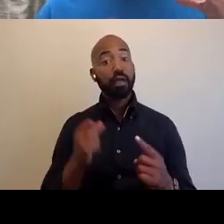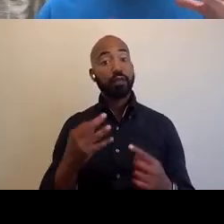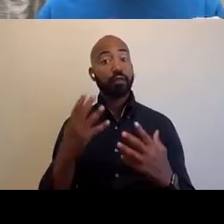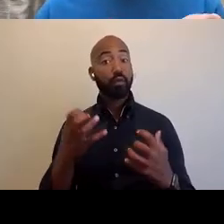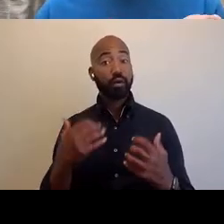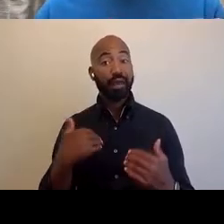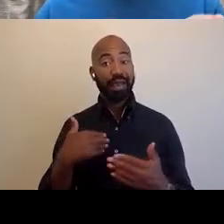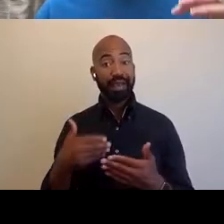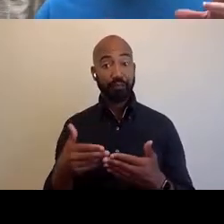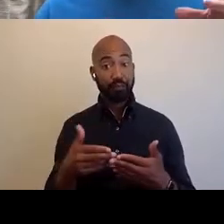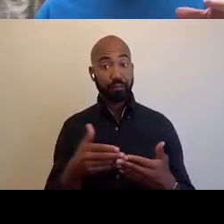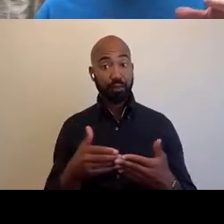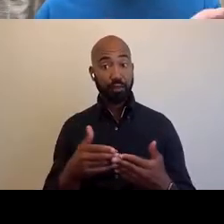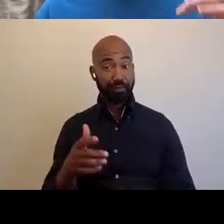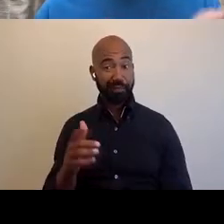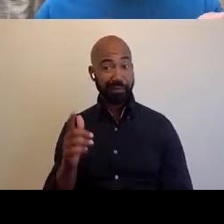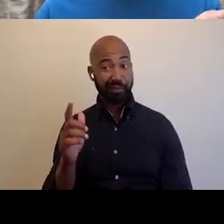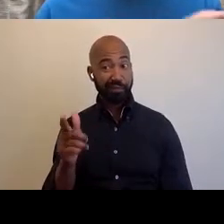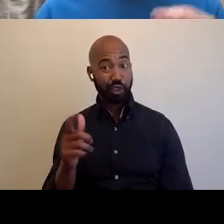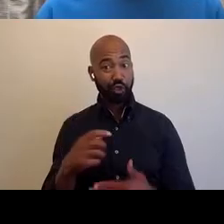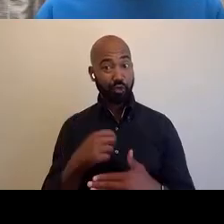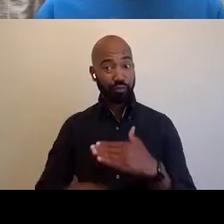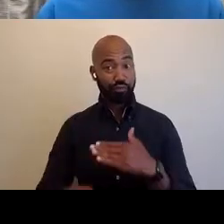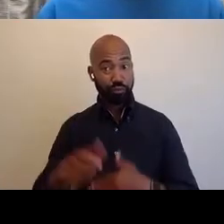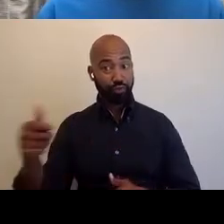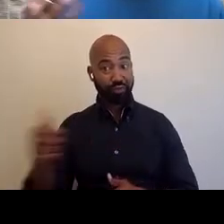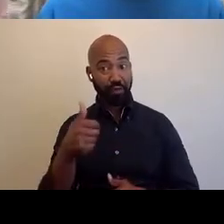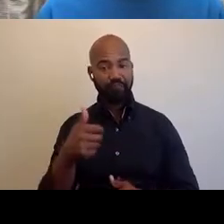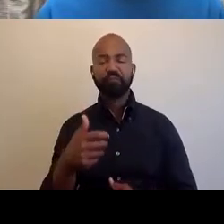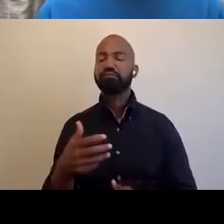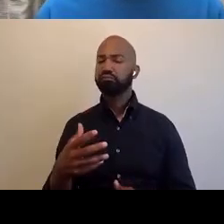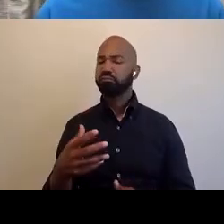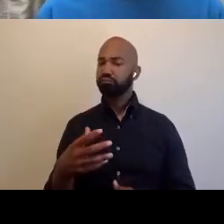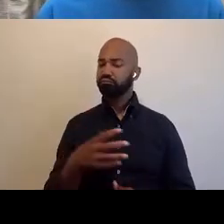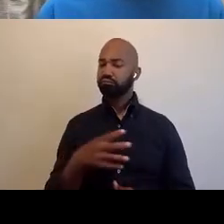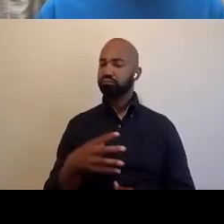this is the part that that makes it more difficult. If you don't want to have biological children,